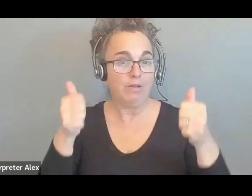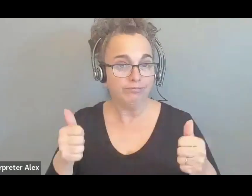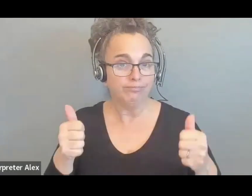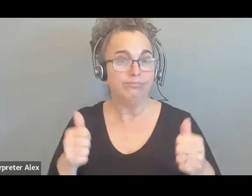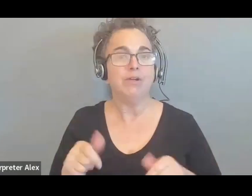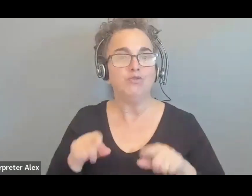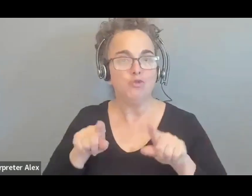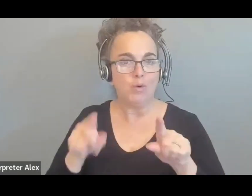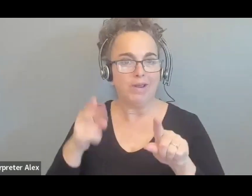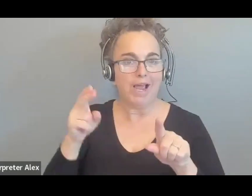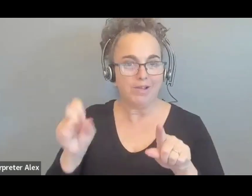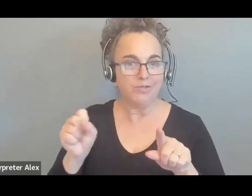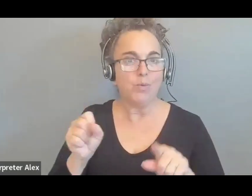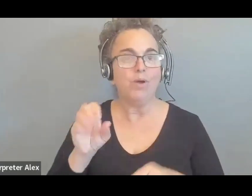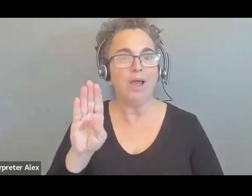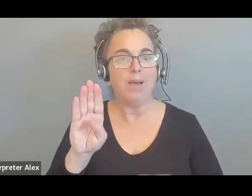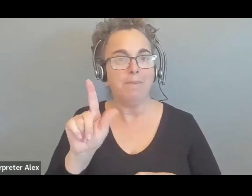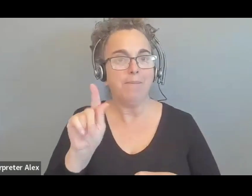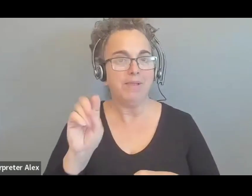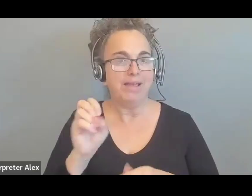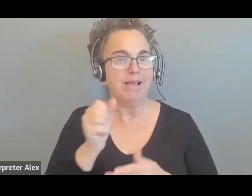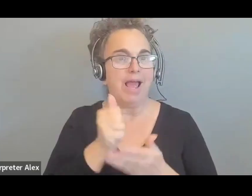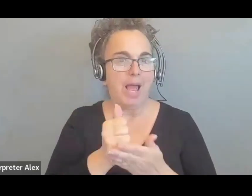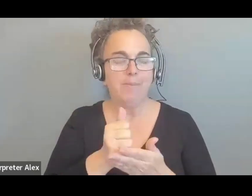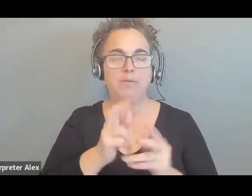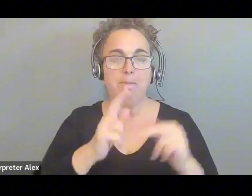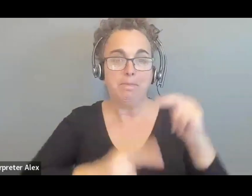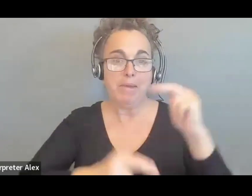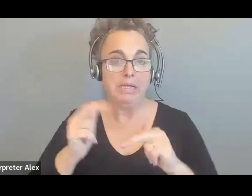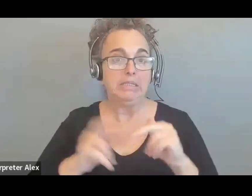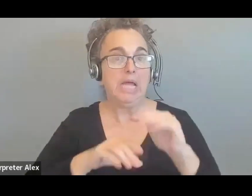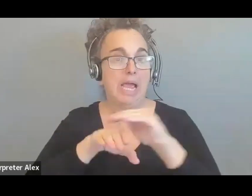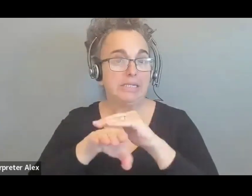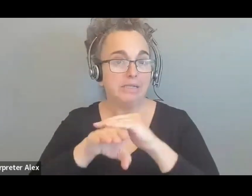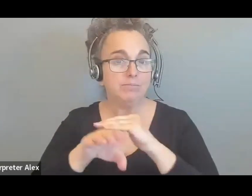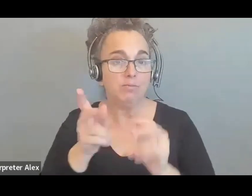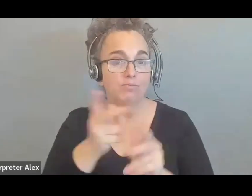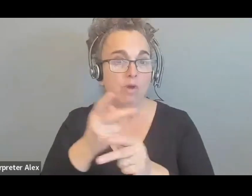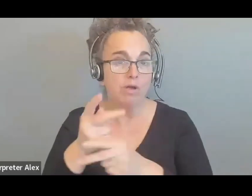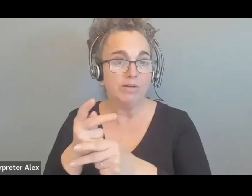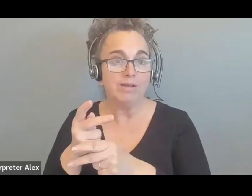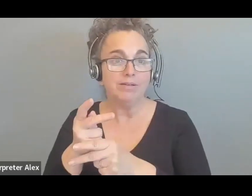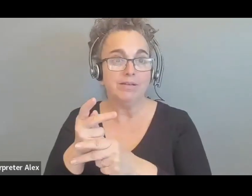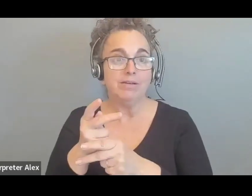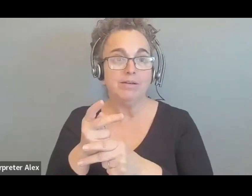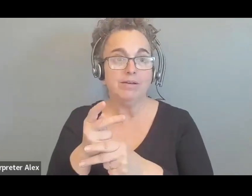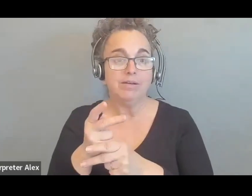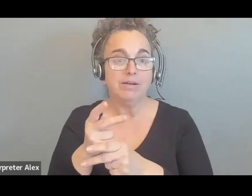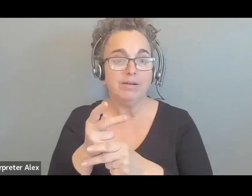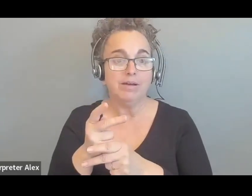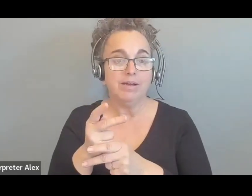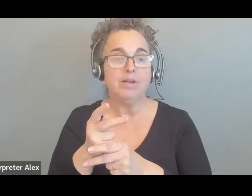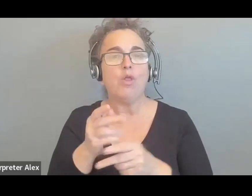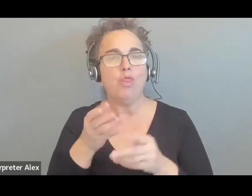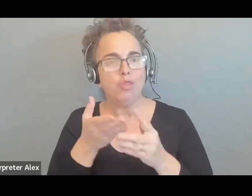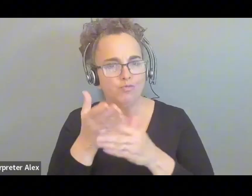Blake helps organizations build accessible product and connect with customers through marketing